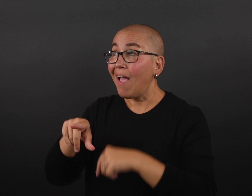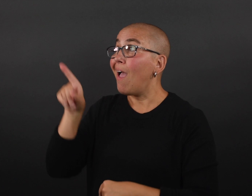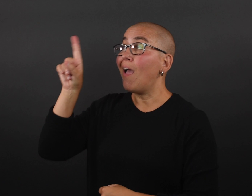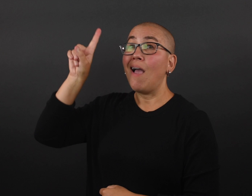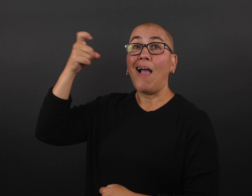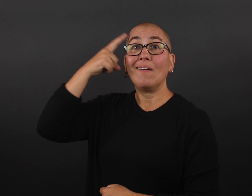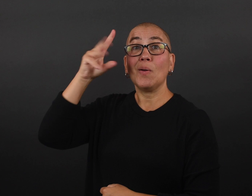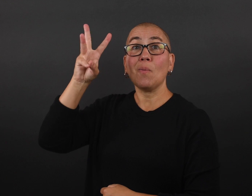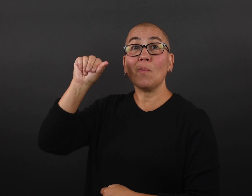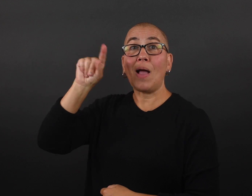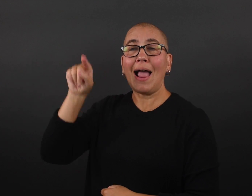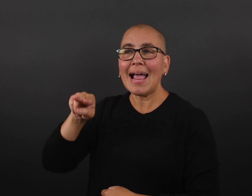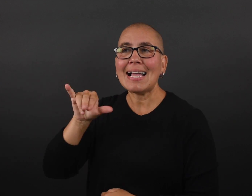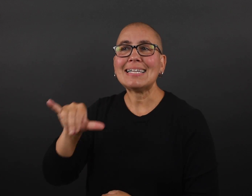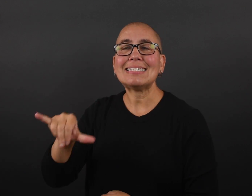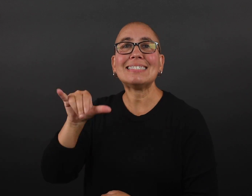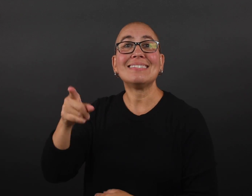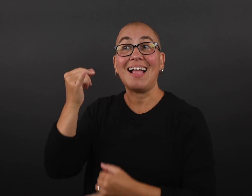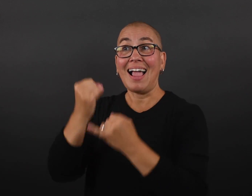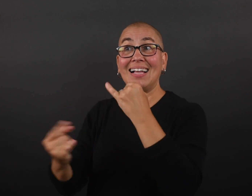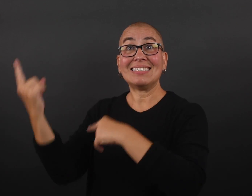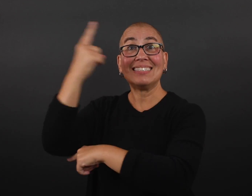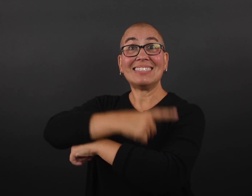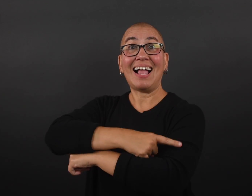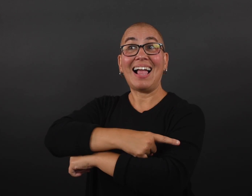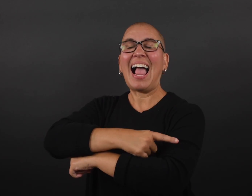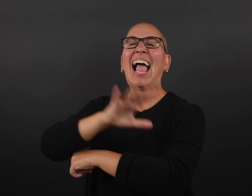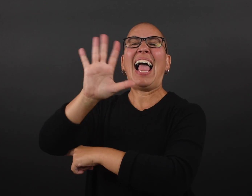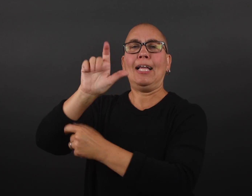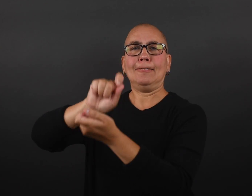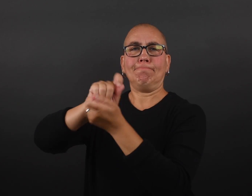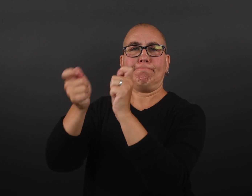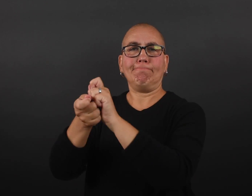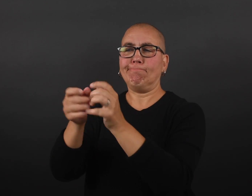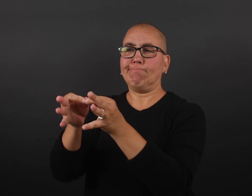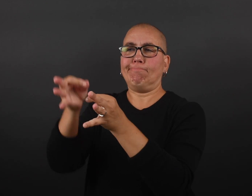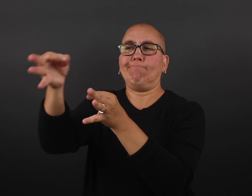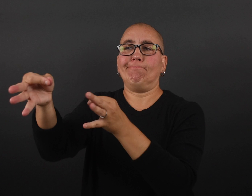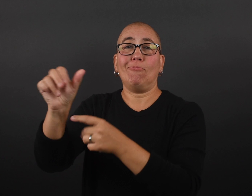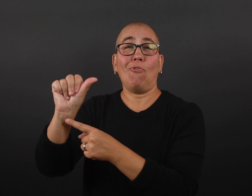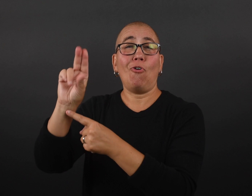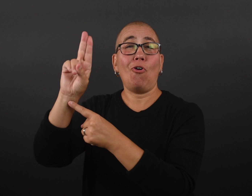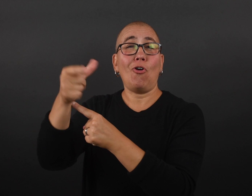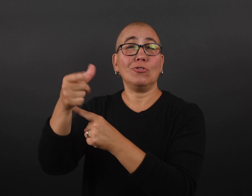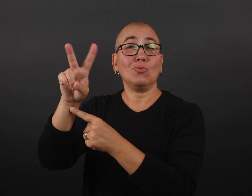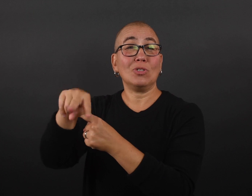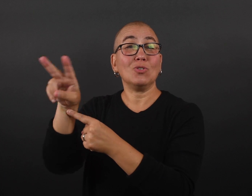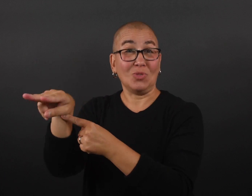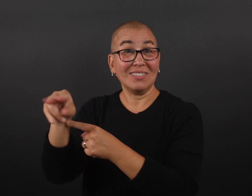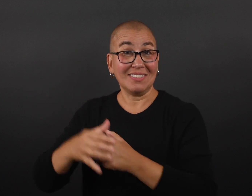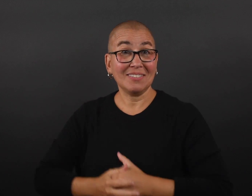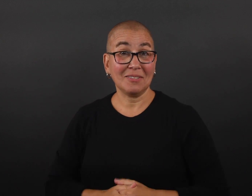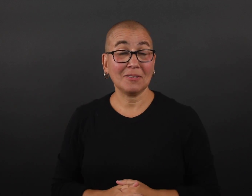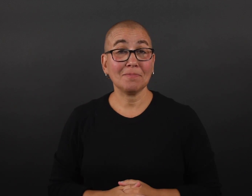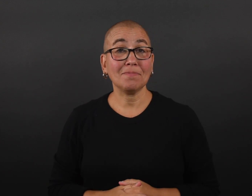announced today that Minnesota is extending its successful $100 COVID-19 vaccination reward